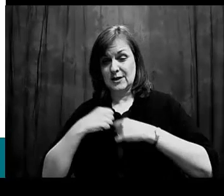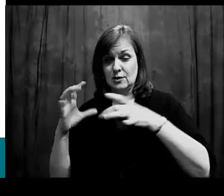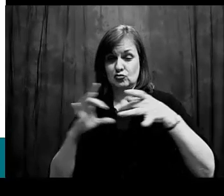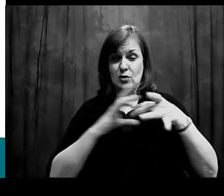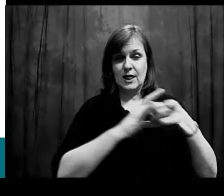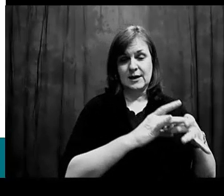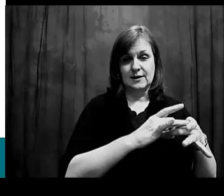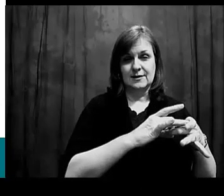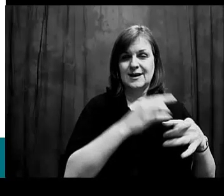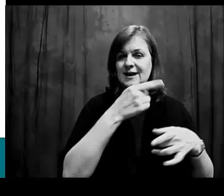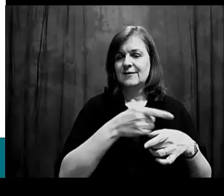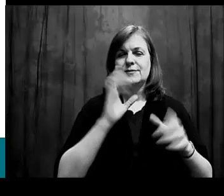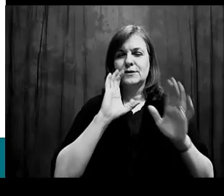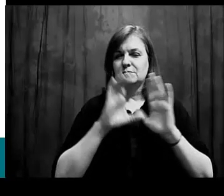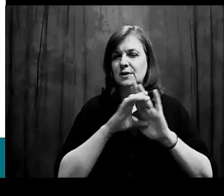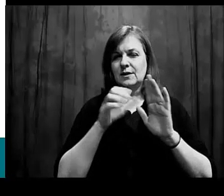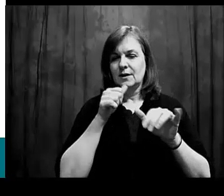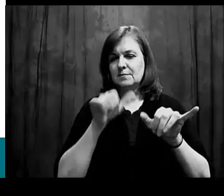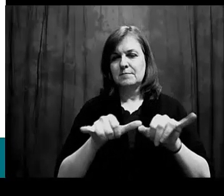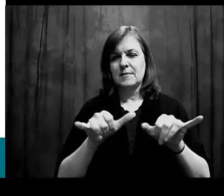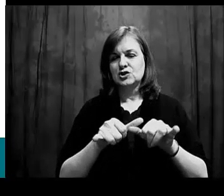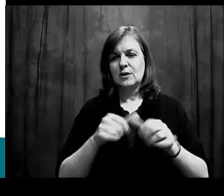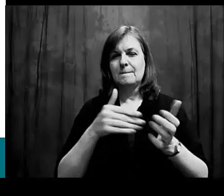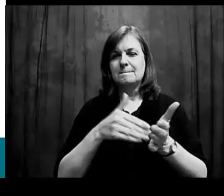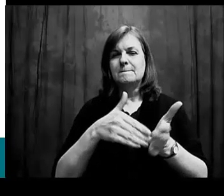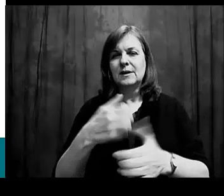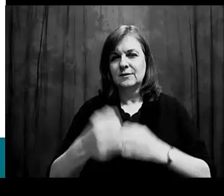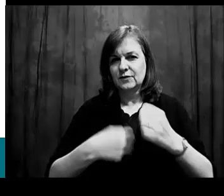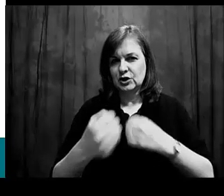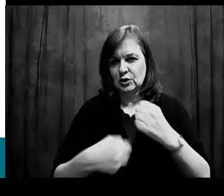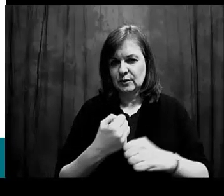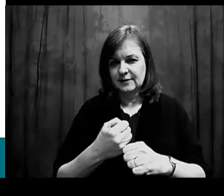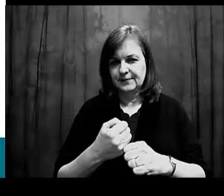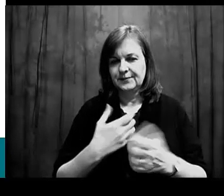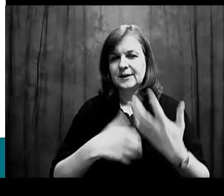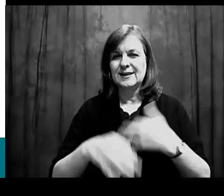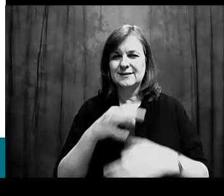this one doesn't give you millions of years what it does instead